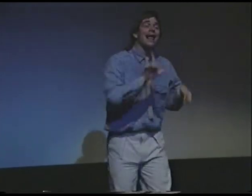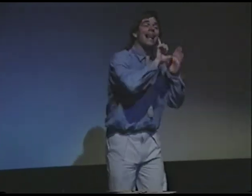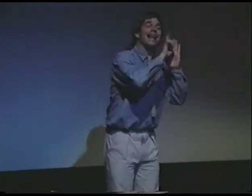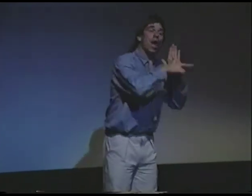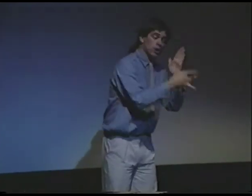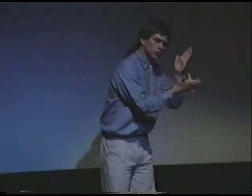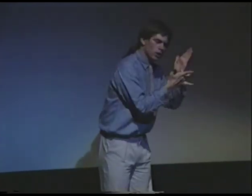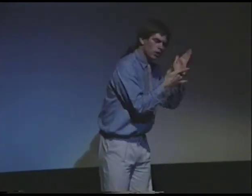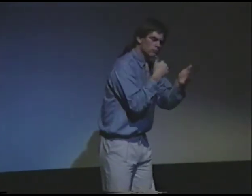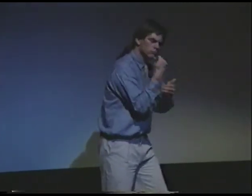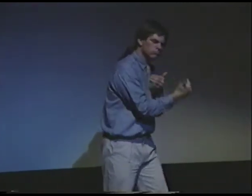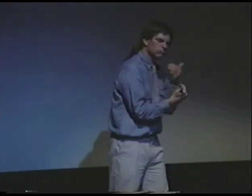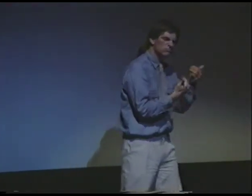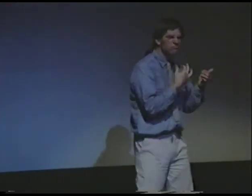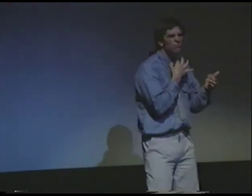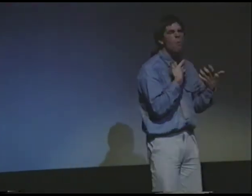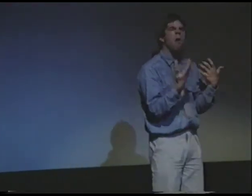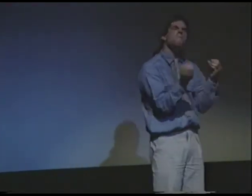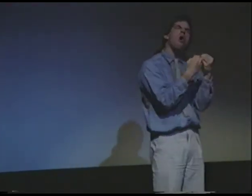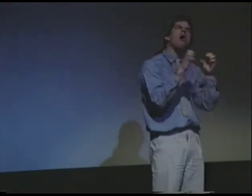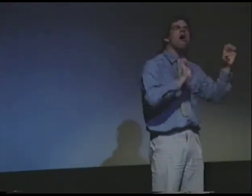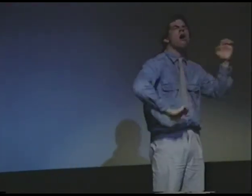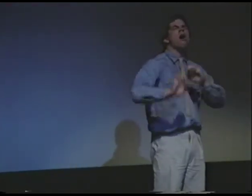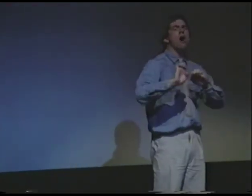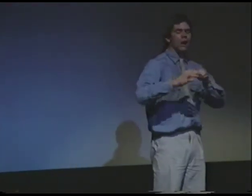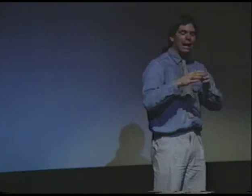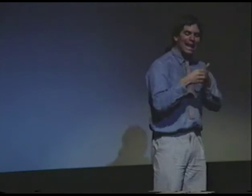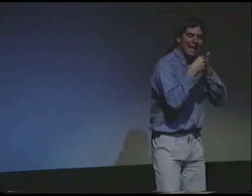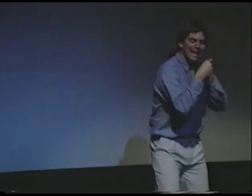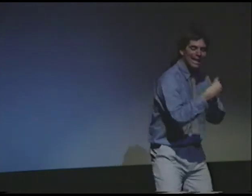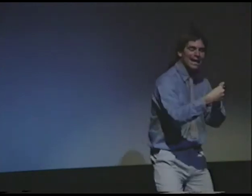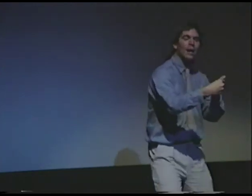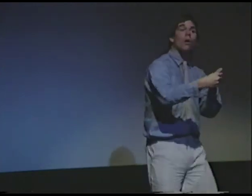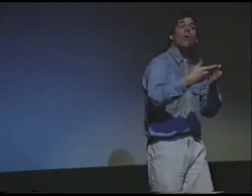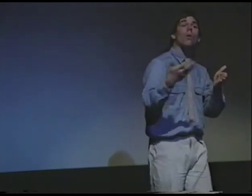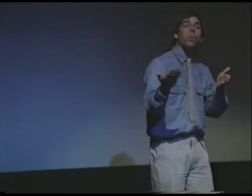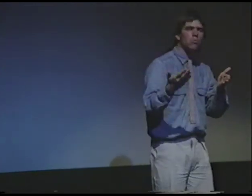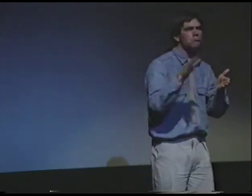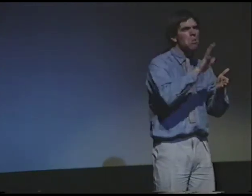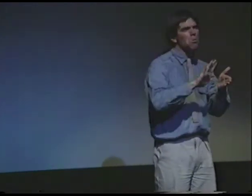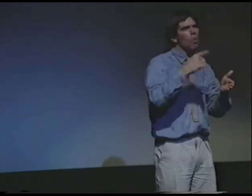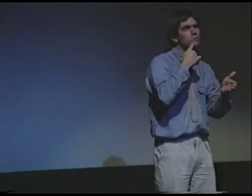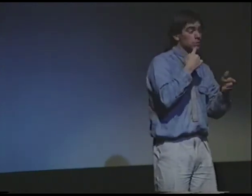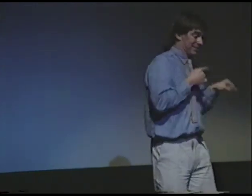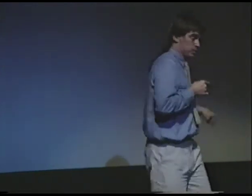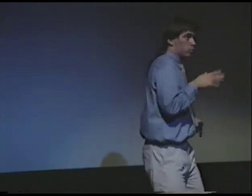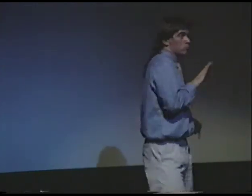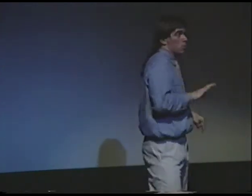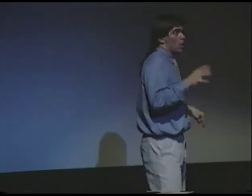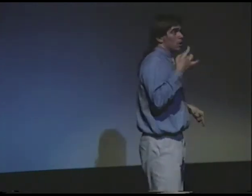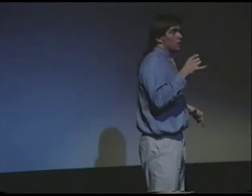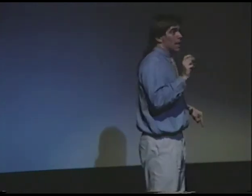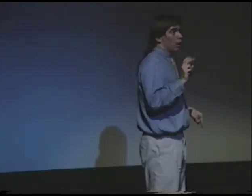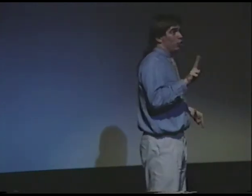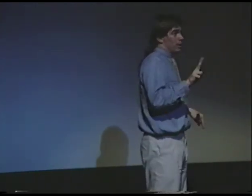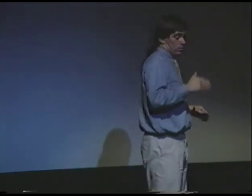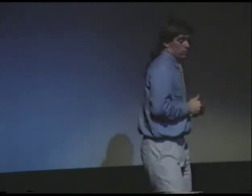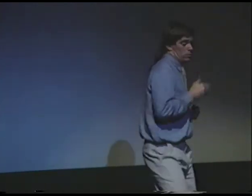And that influence was from Bernard Bragg. So then I experimented with that a little bit. And it led to--